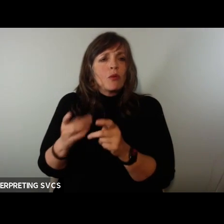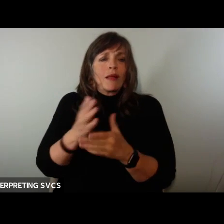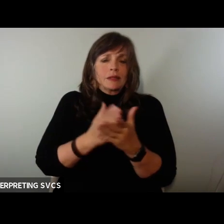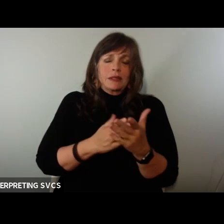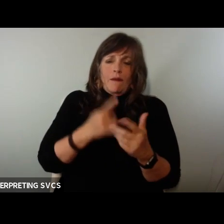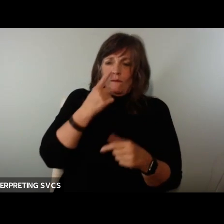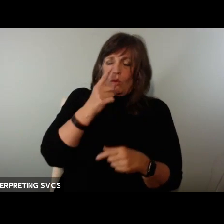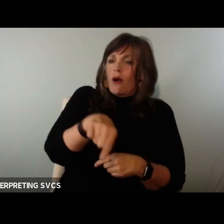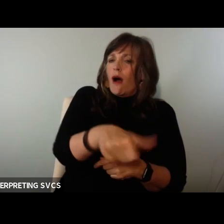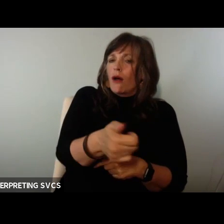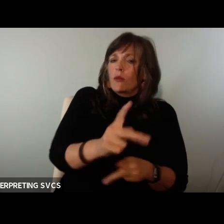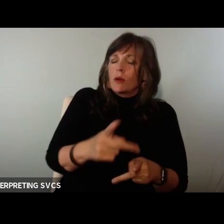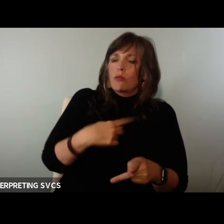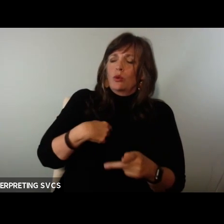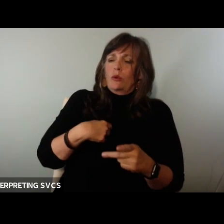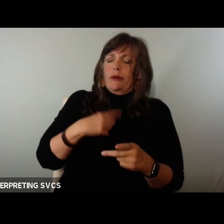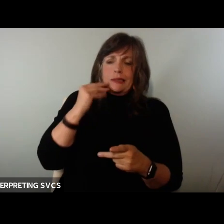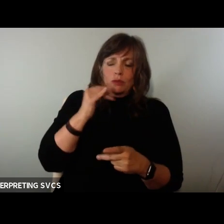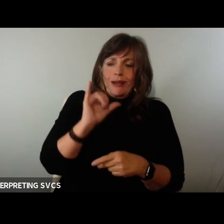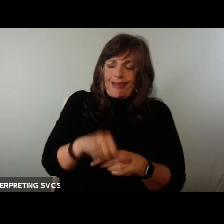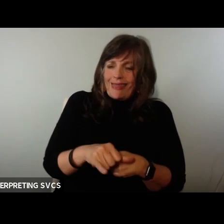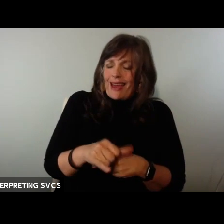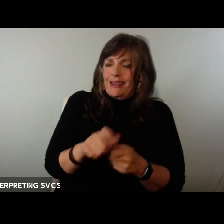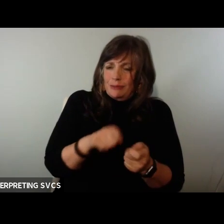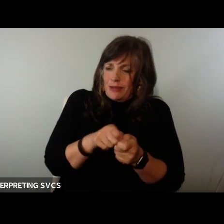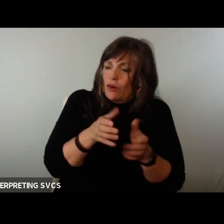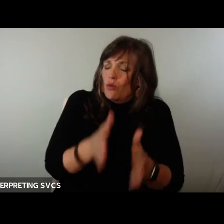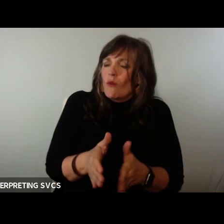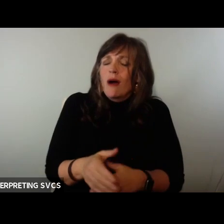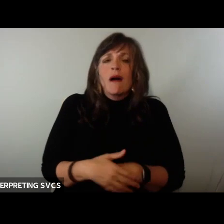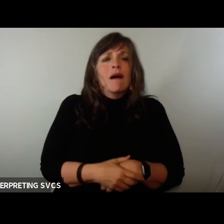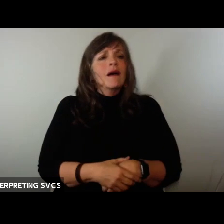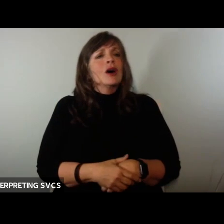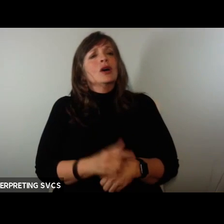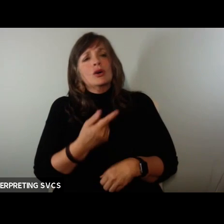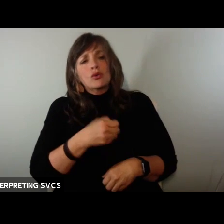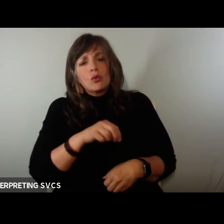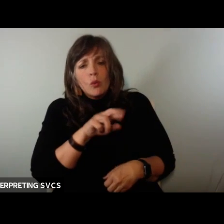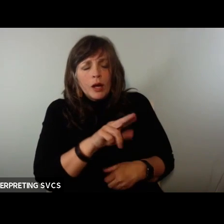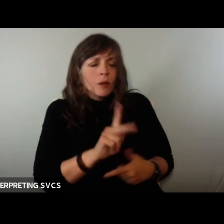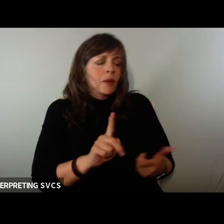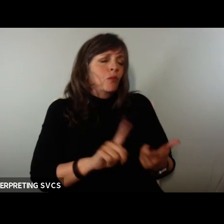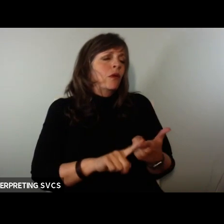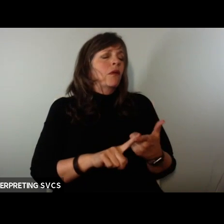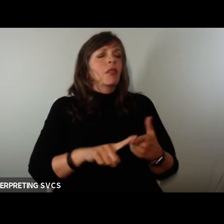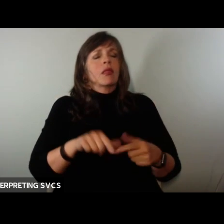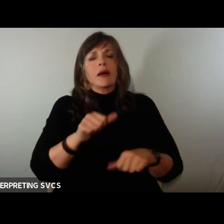members of the Asian American Pacific Islander community, queer people, black and indigenous people of color,